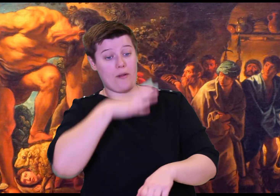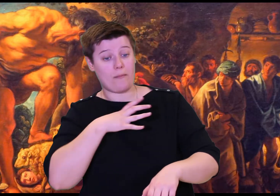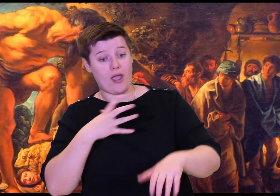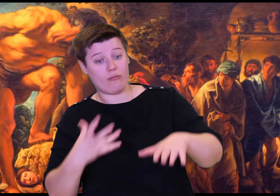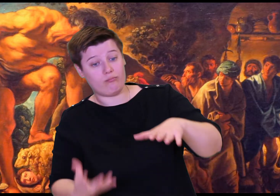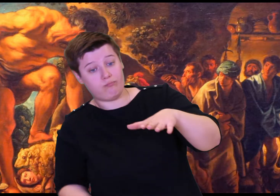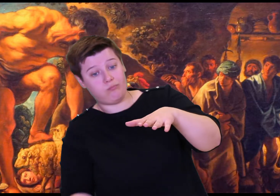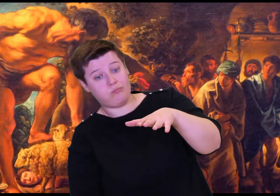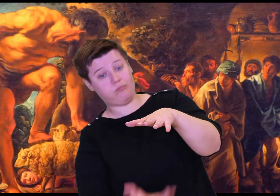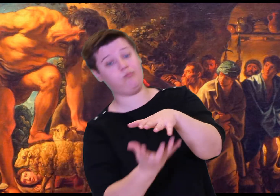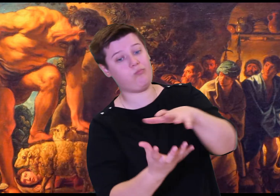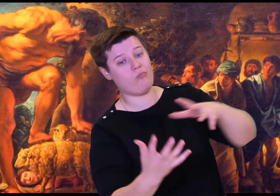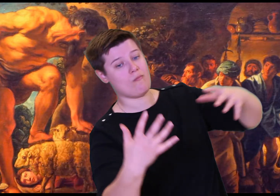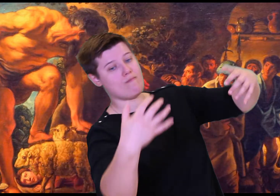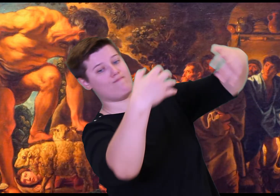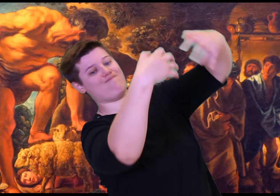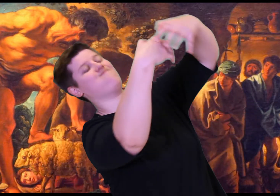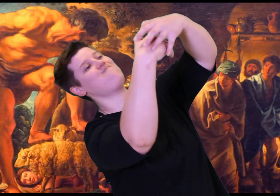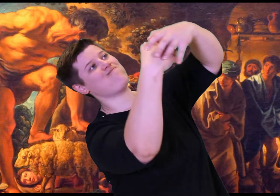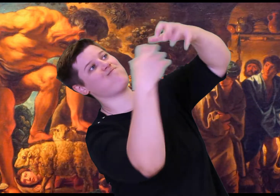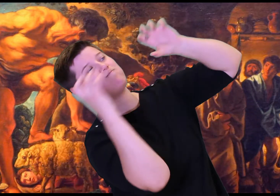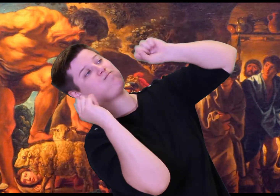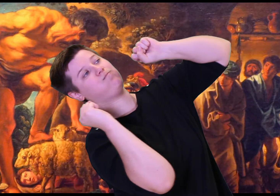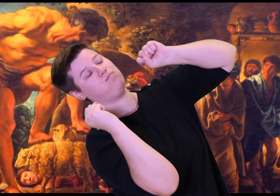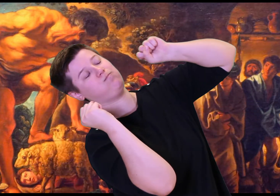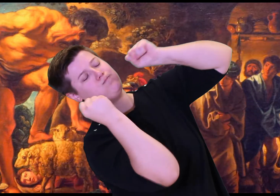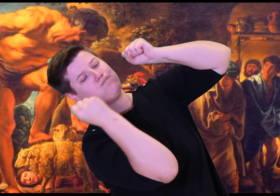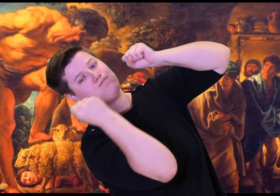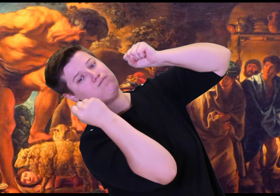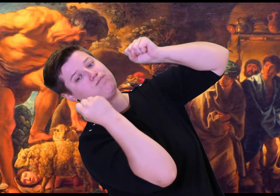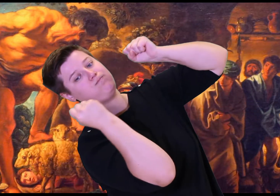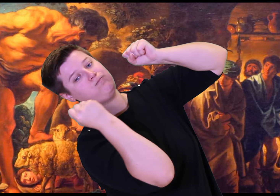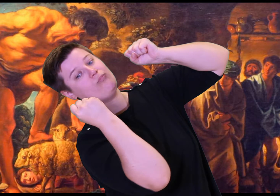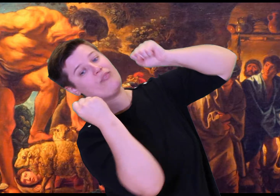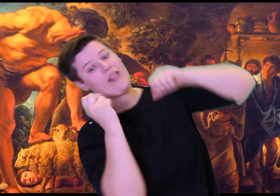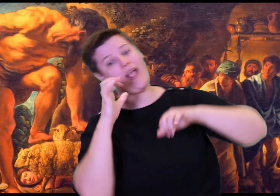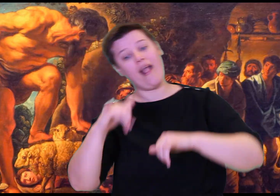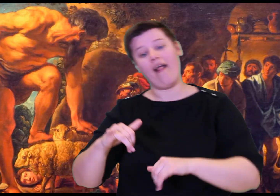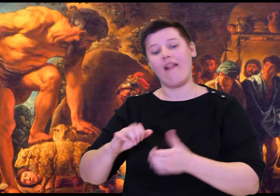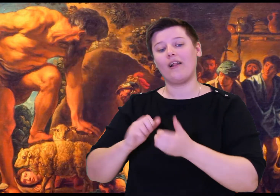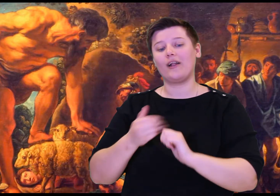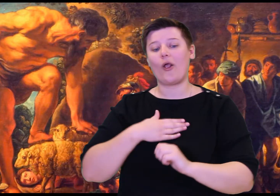underneath his furry belly, clinging to his fleece;